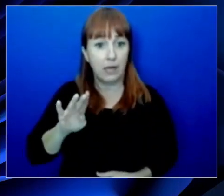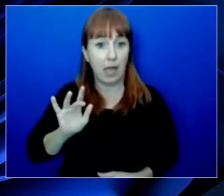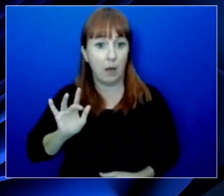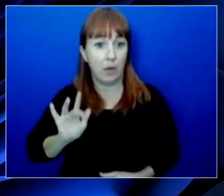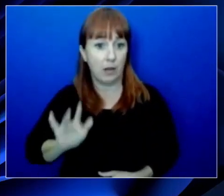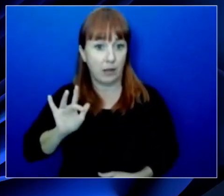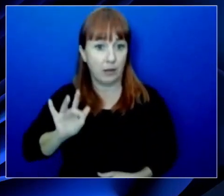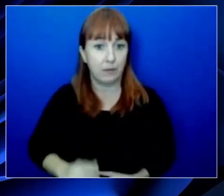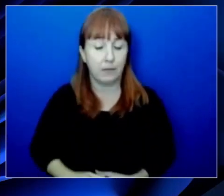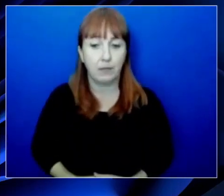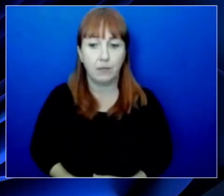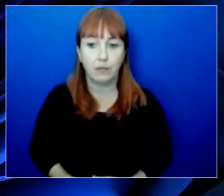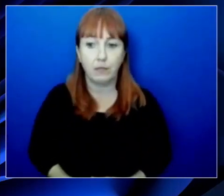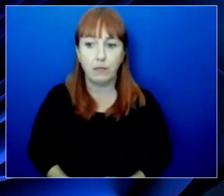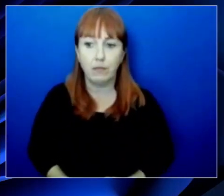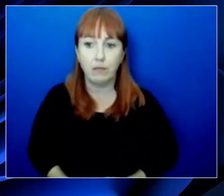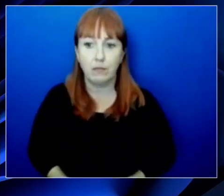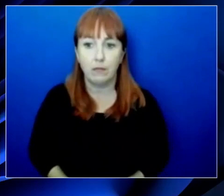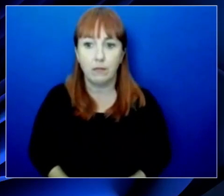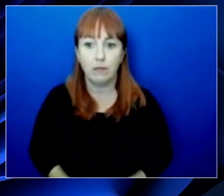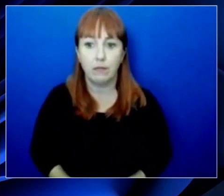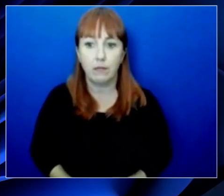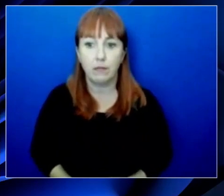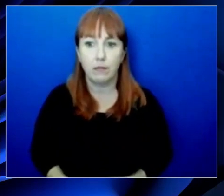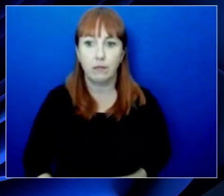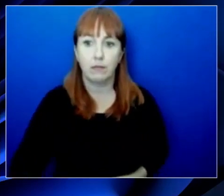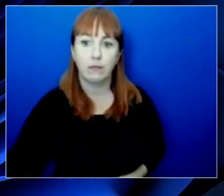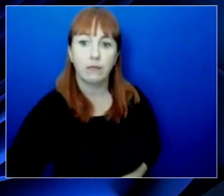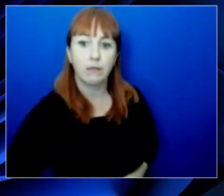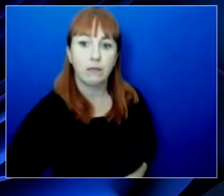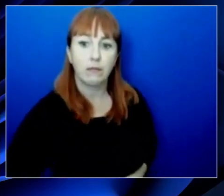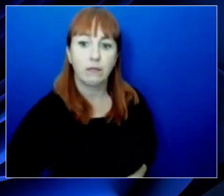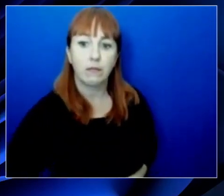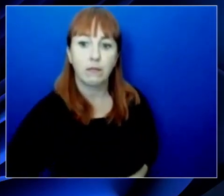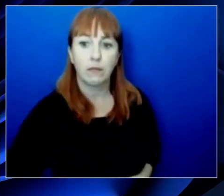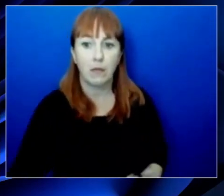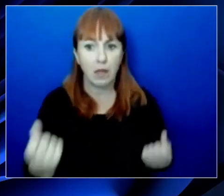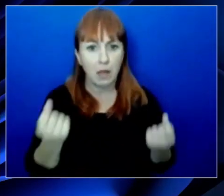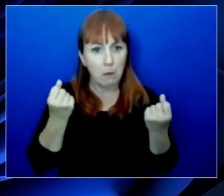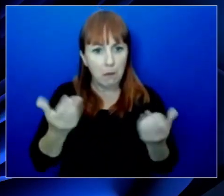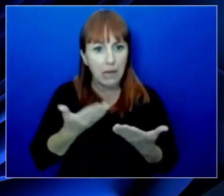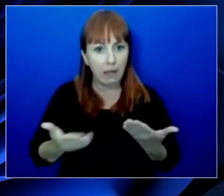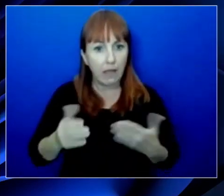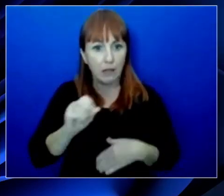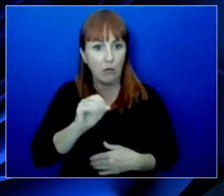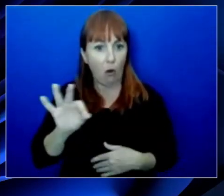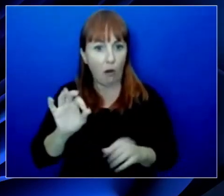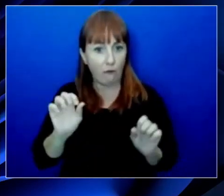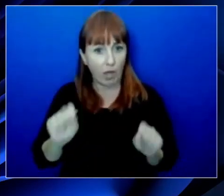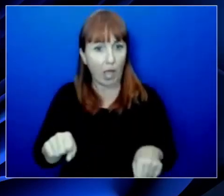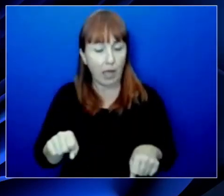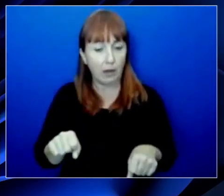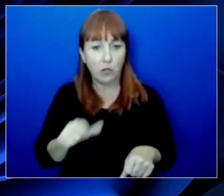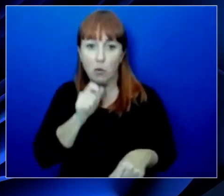key So a lot of these things you can turn off so they don't appear in the taskbar, such as search,